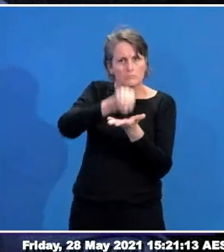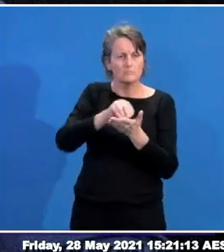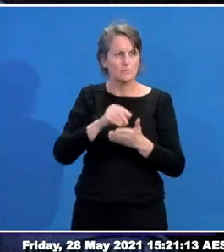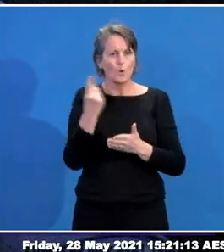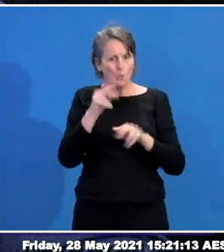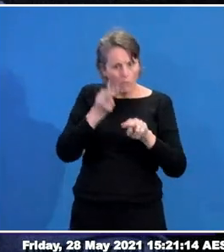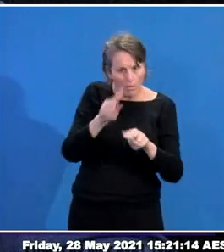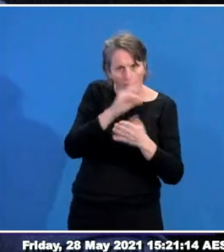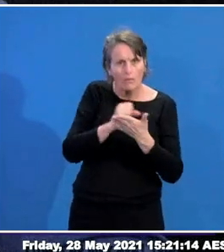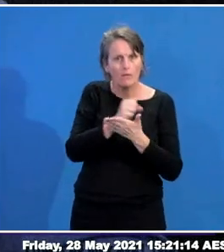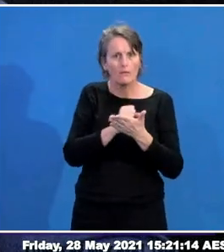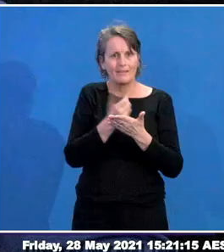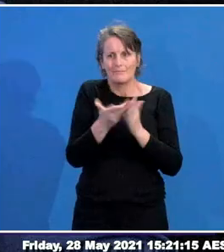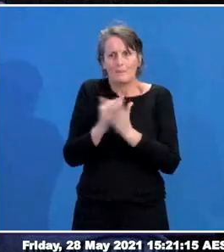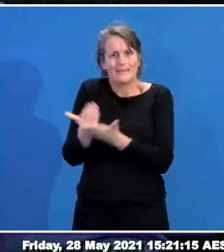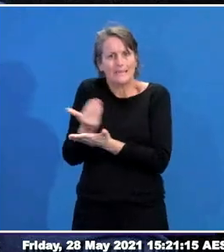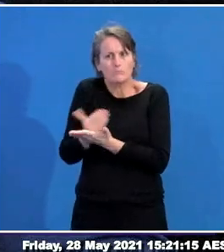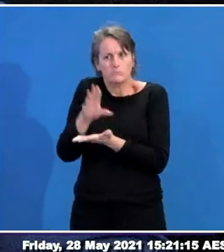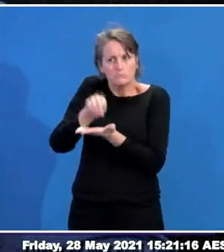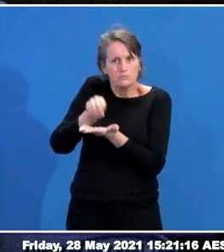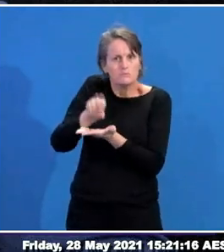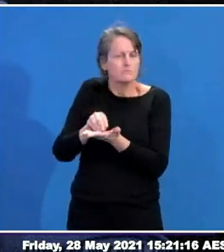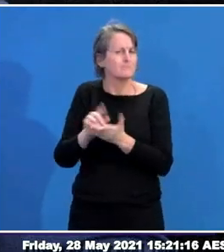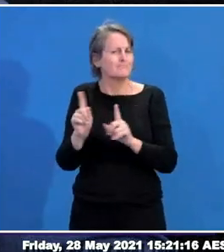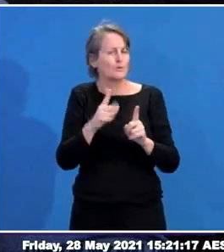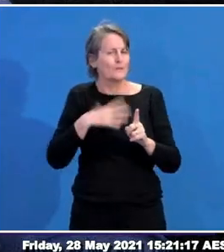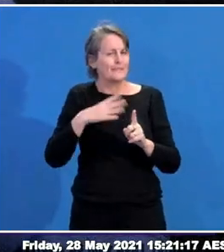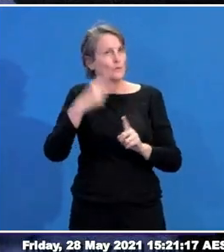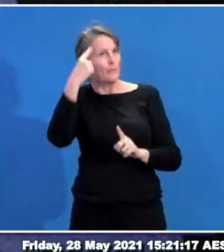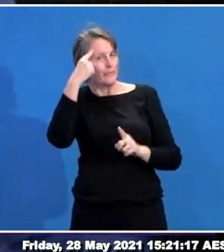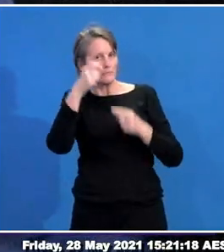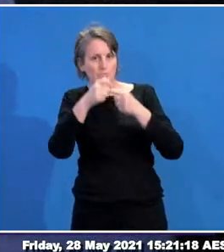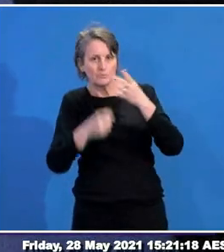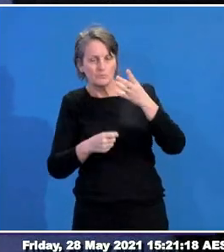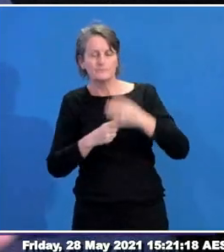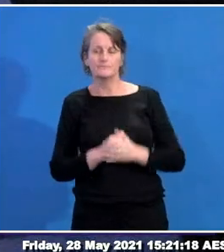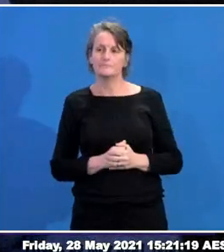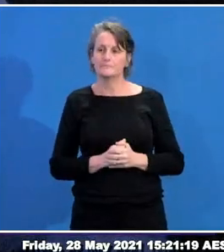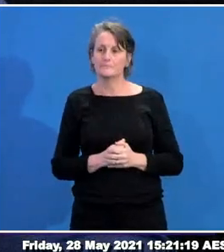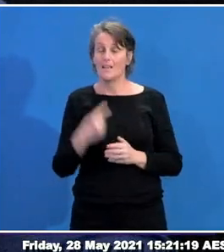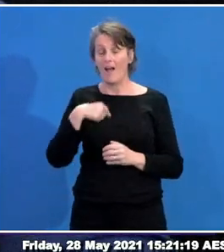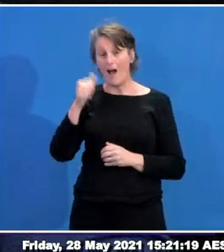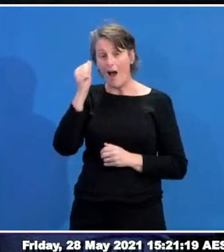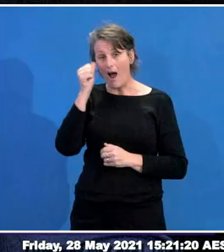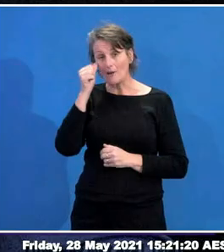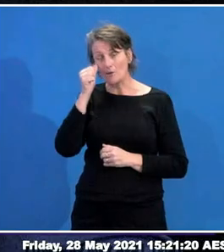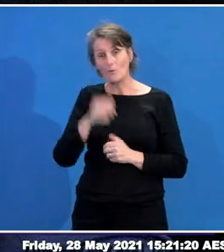The other thing I would say is I know that there can be a general observation that